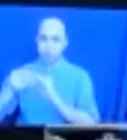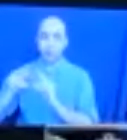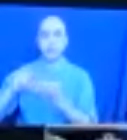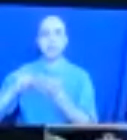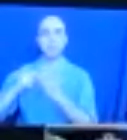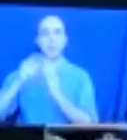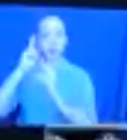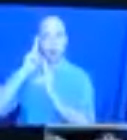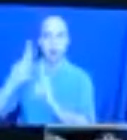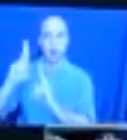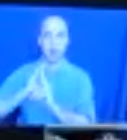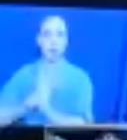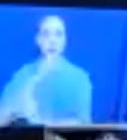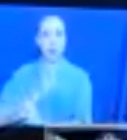WHEN WE HONOR THESE STORIES, WE HONOR OUR ELDERS.